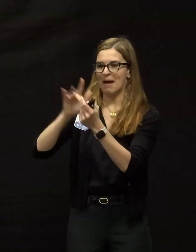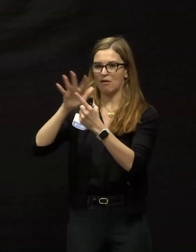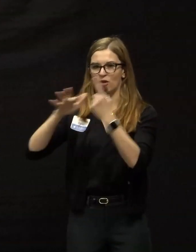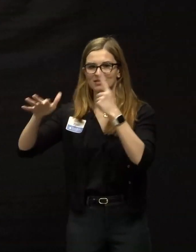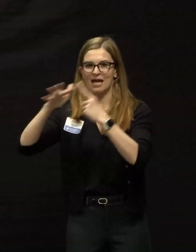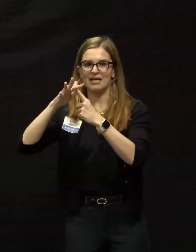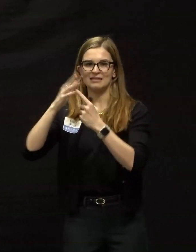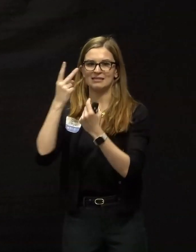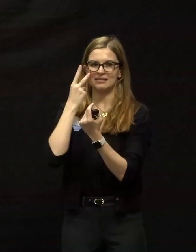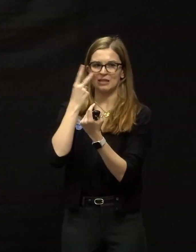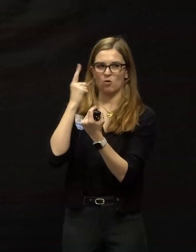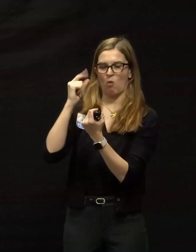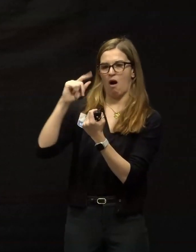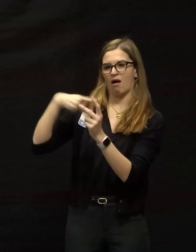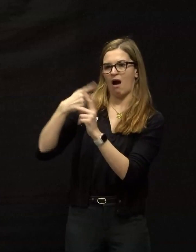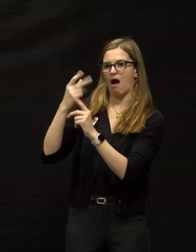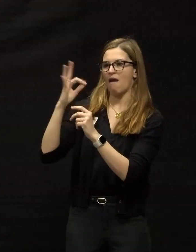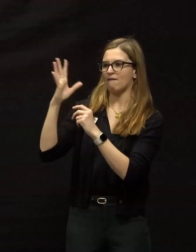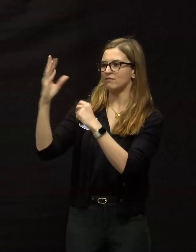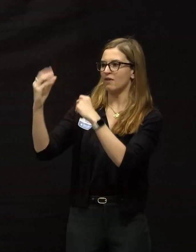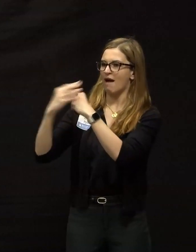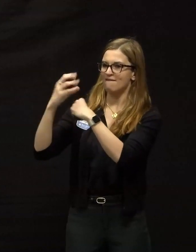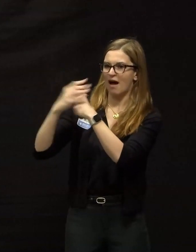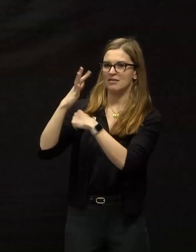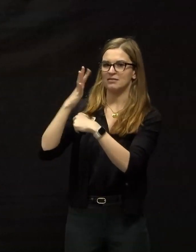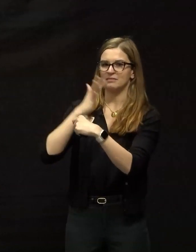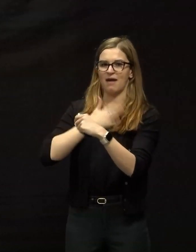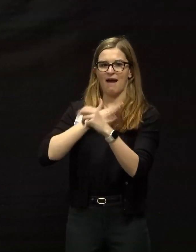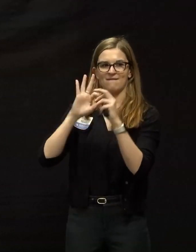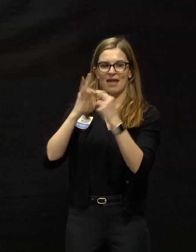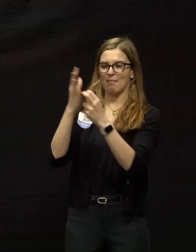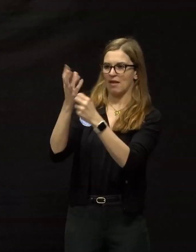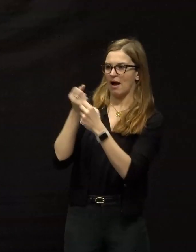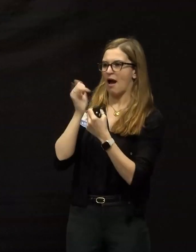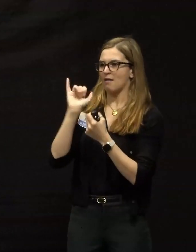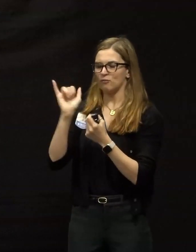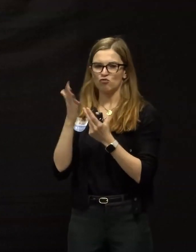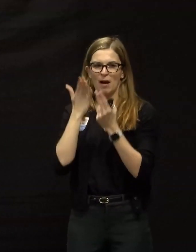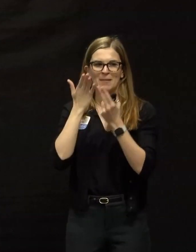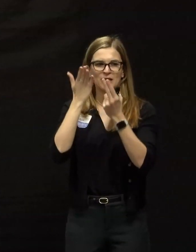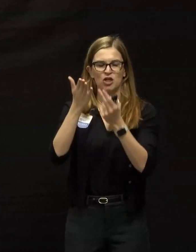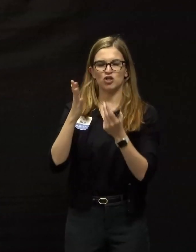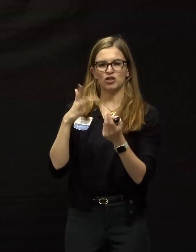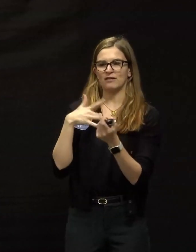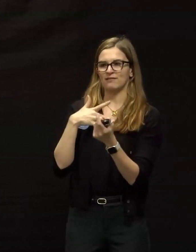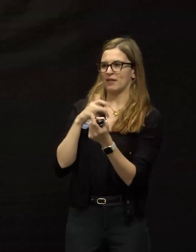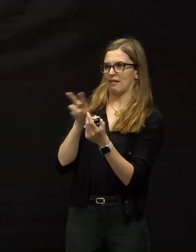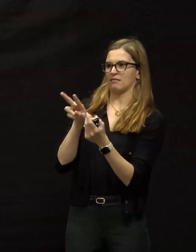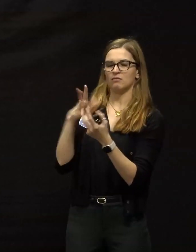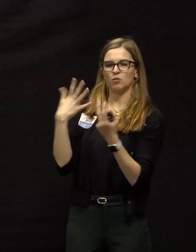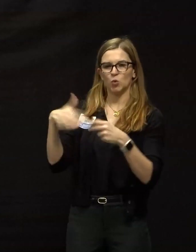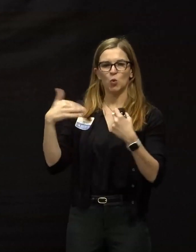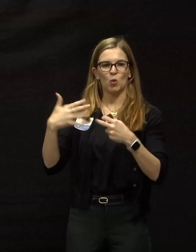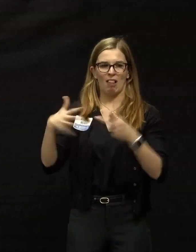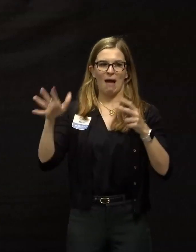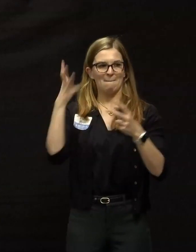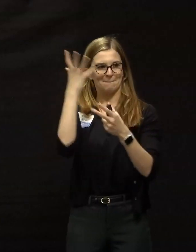and attending medical environments and seeing the type of advice that my family received, recommendations, et cetera,